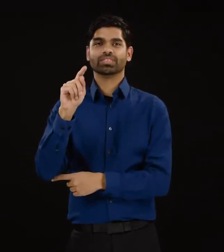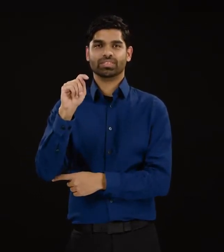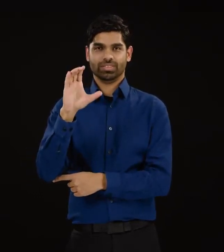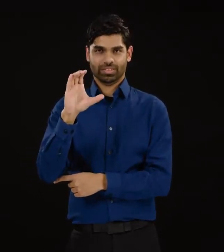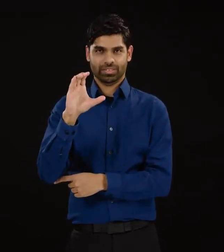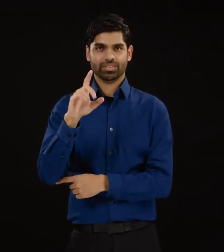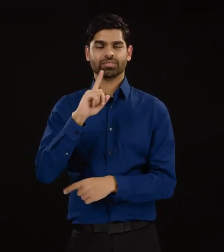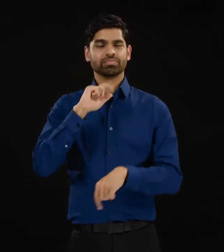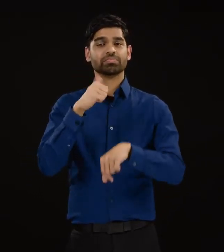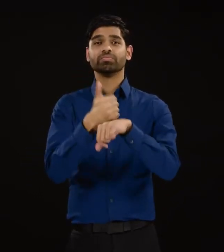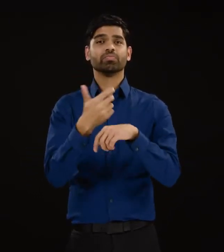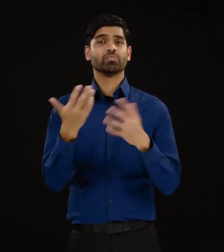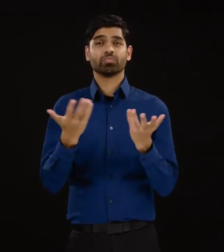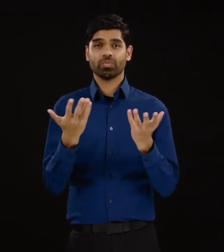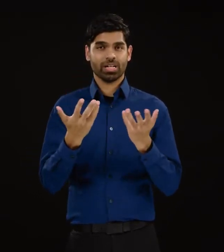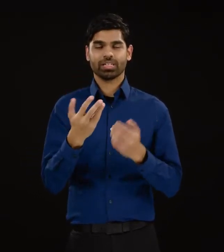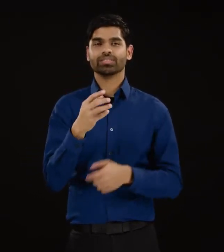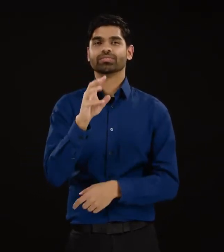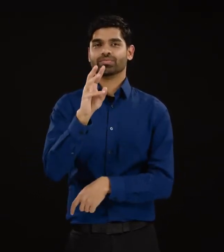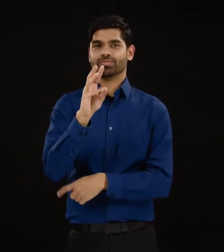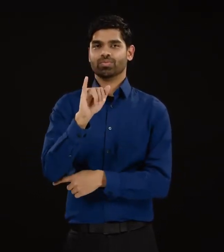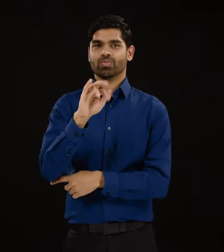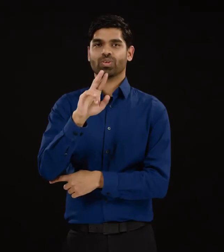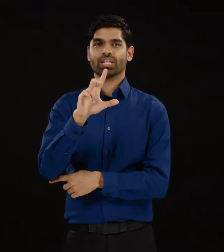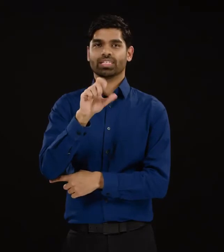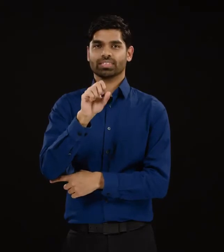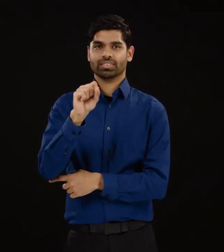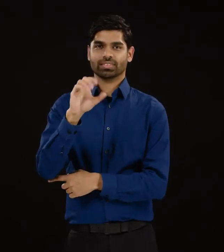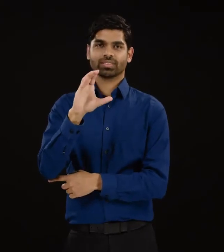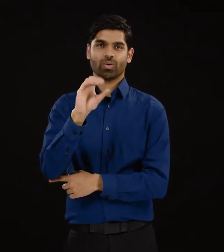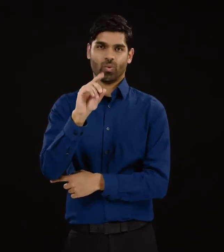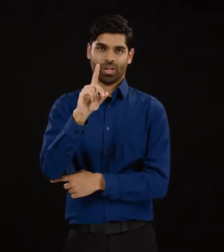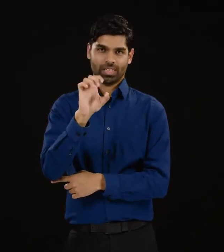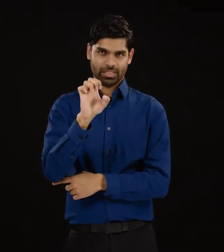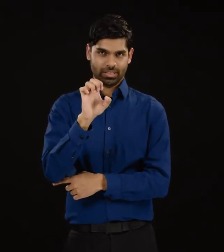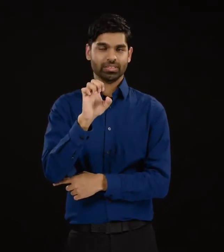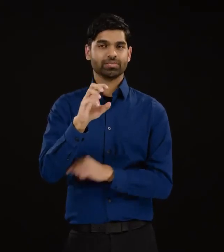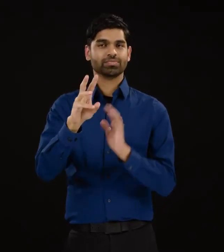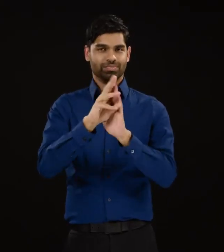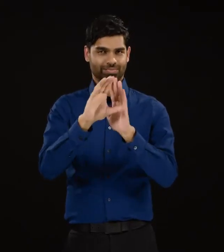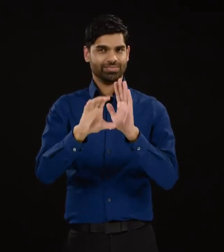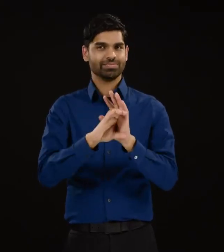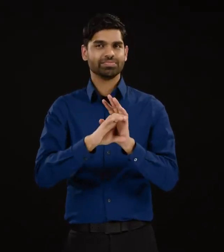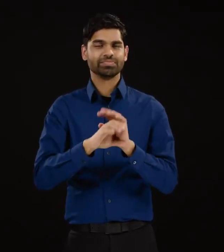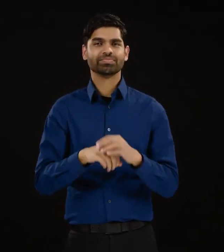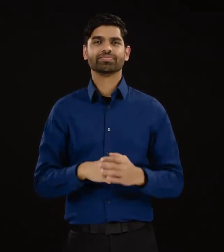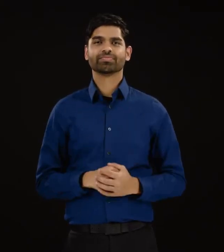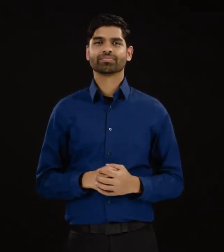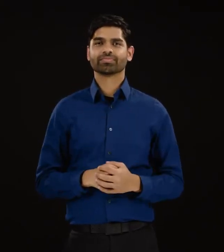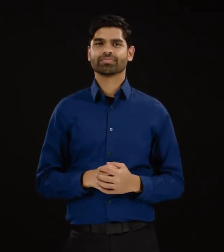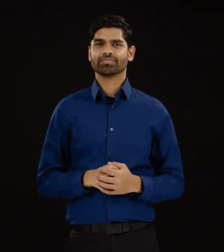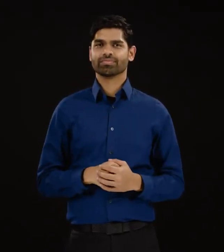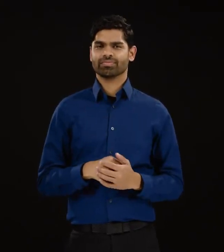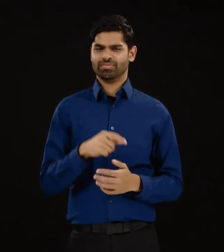the Wireless Code, which is based on Telecom Regulatory Policy 2017-200.